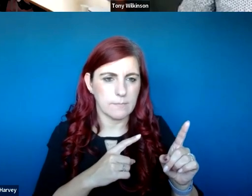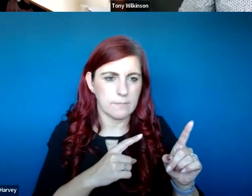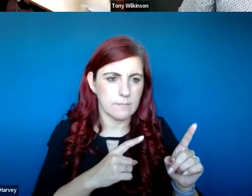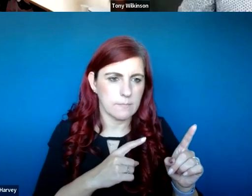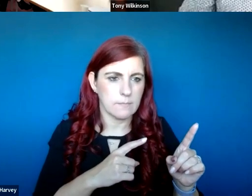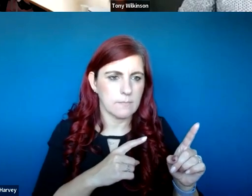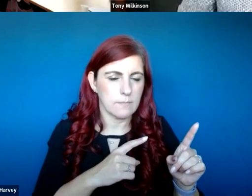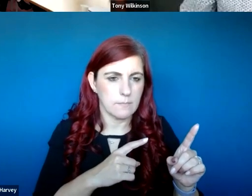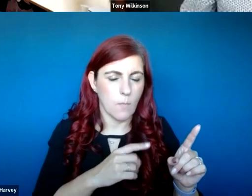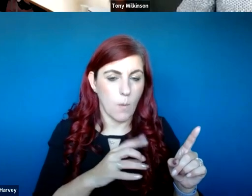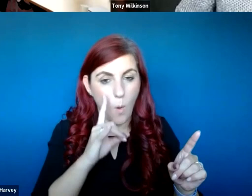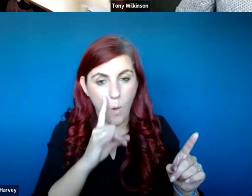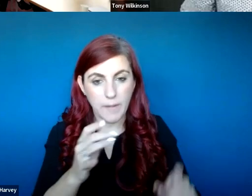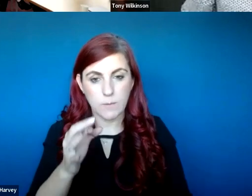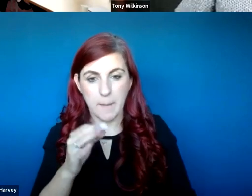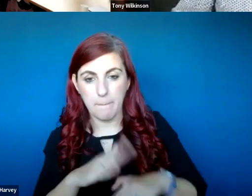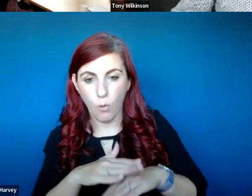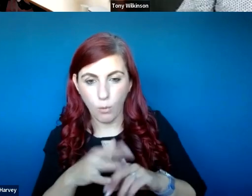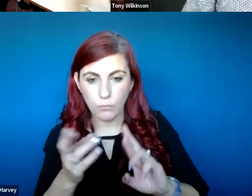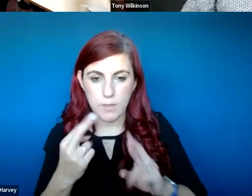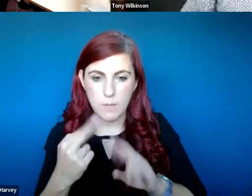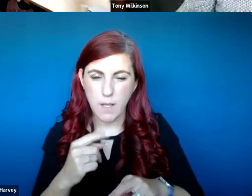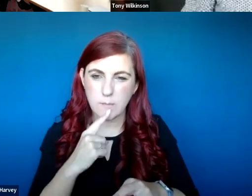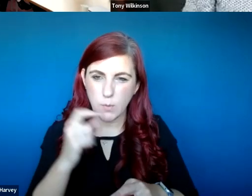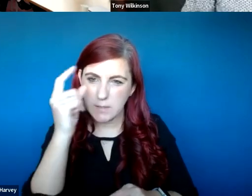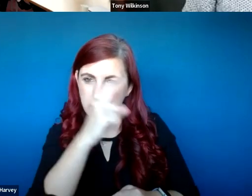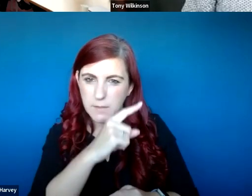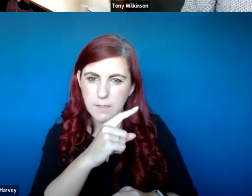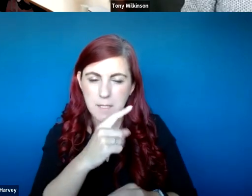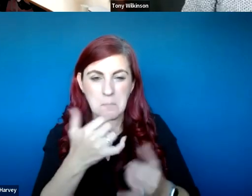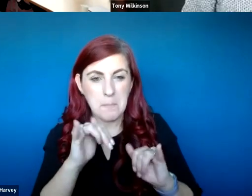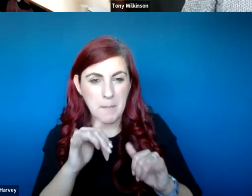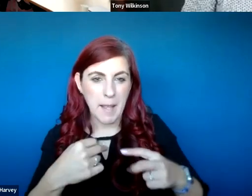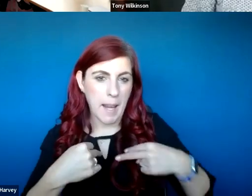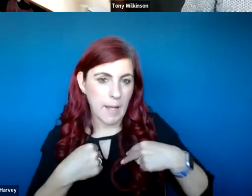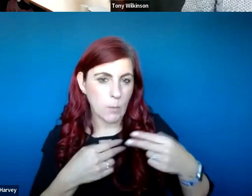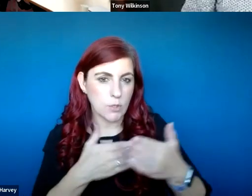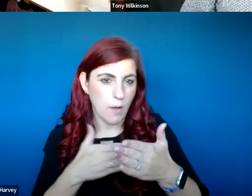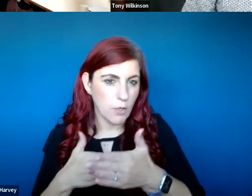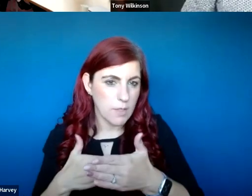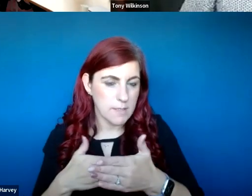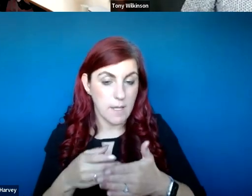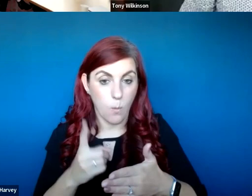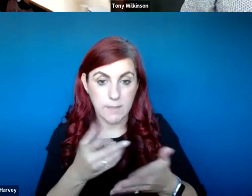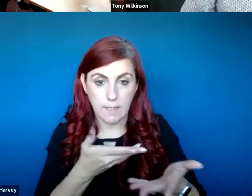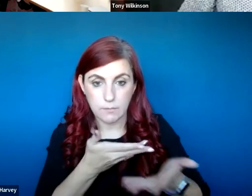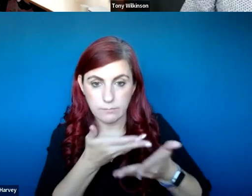hoping to get more responses, but it was quite difficult. I guess there could be language barriers and we did consult with some community